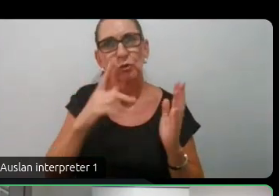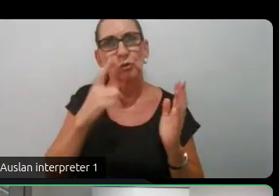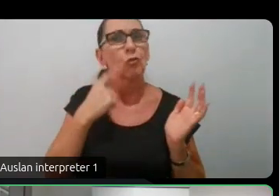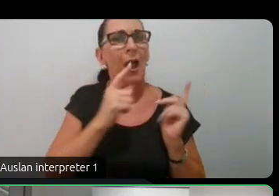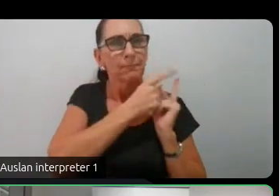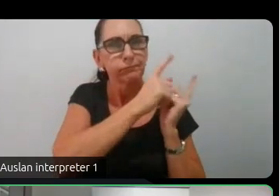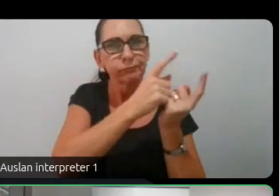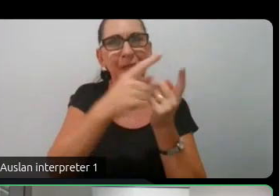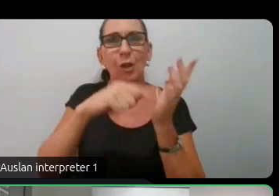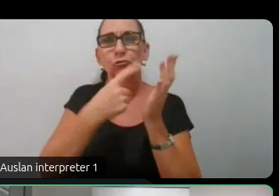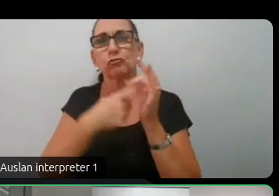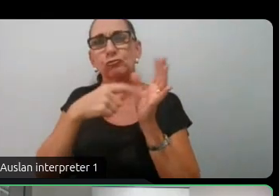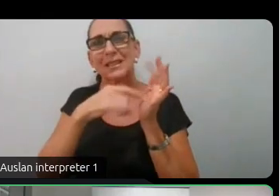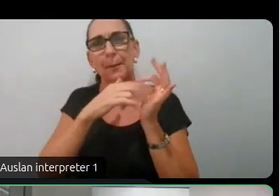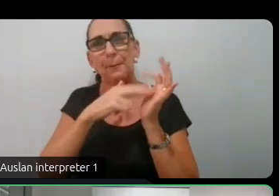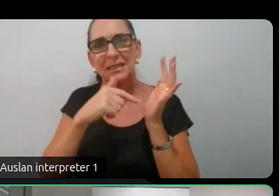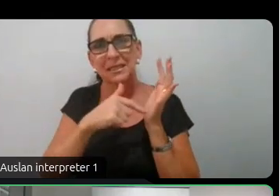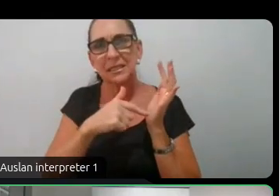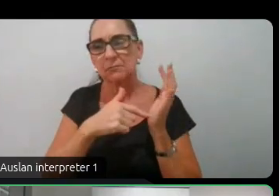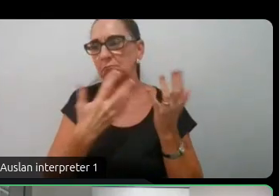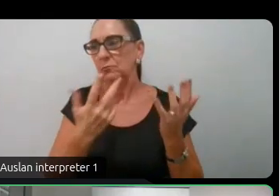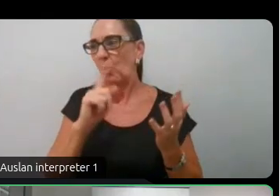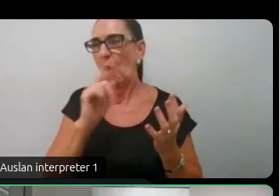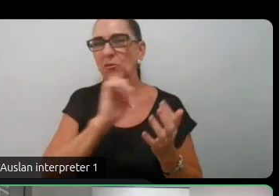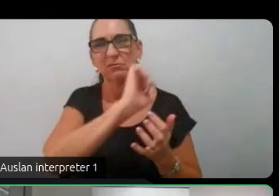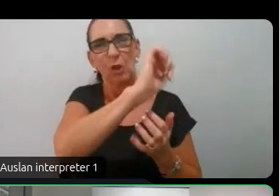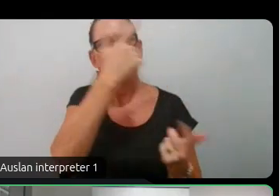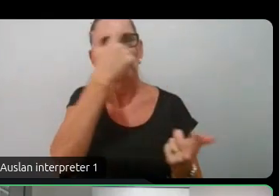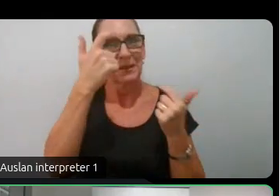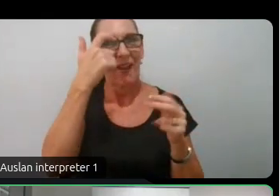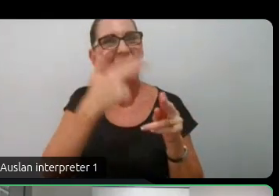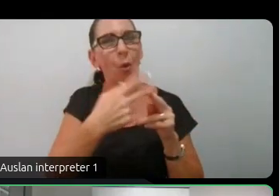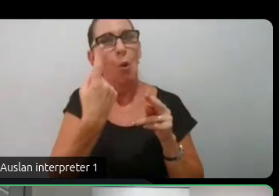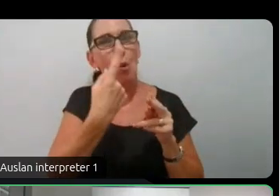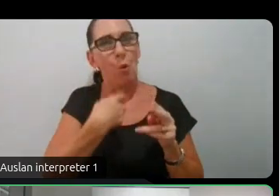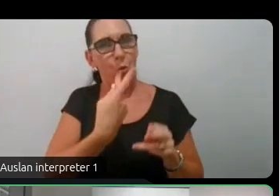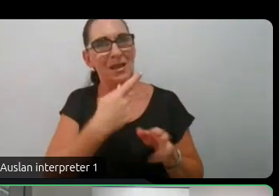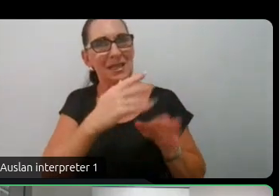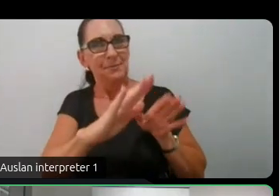what the base recommendations are for someone in a similar condition or impairments that they have